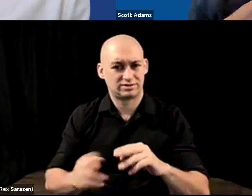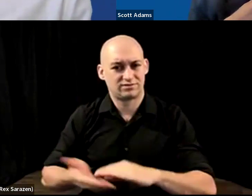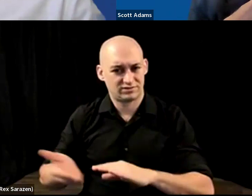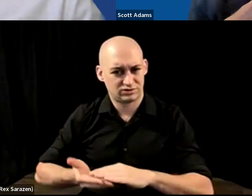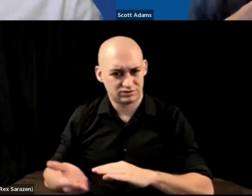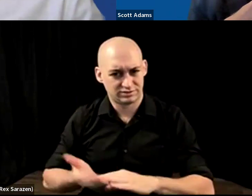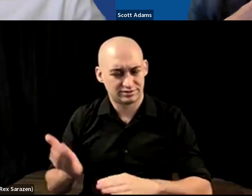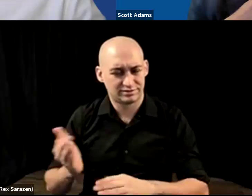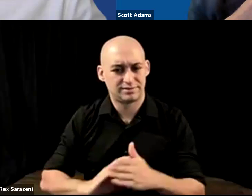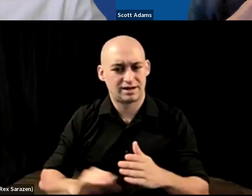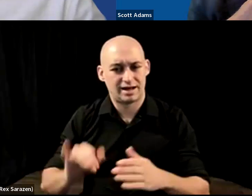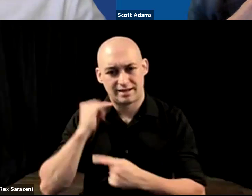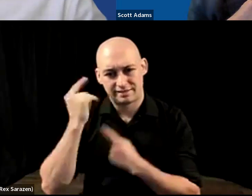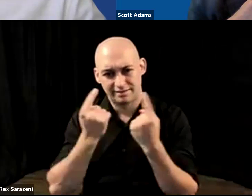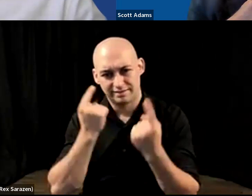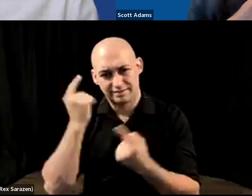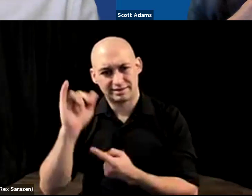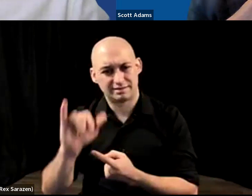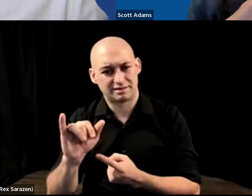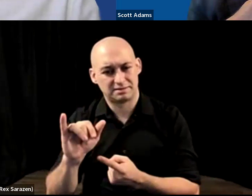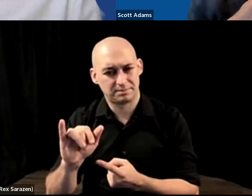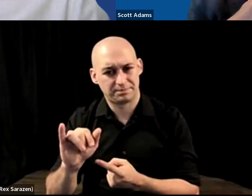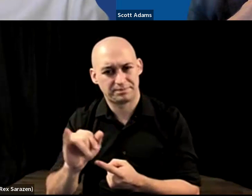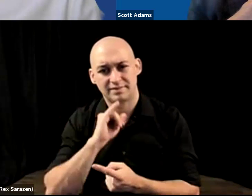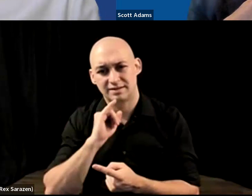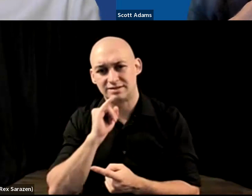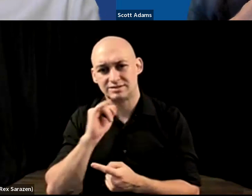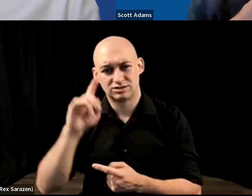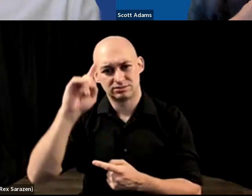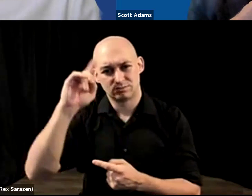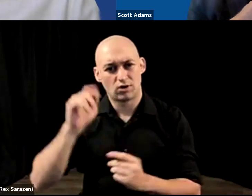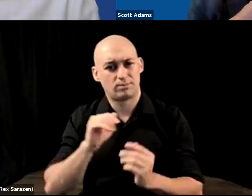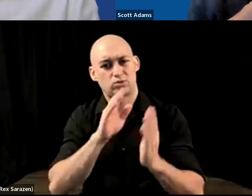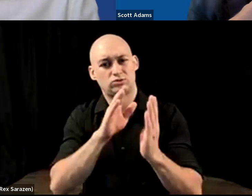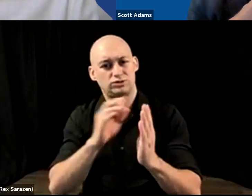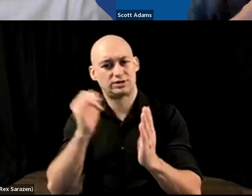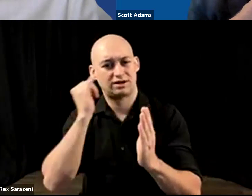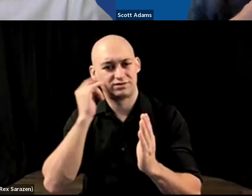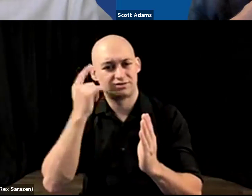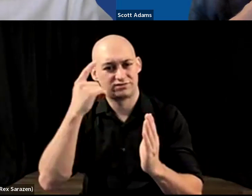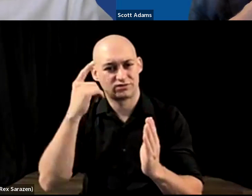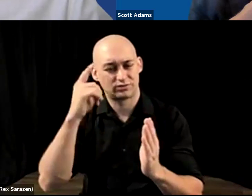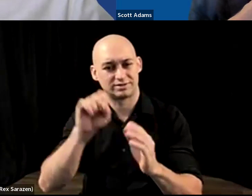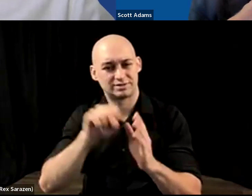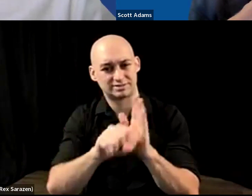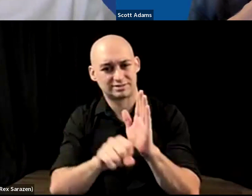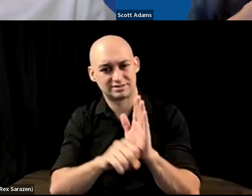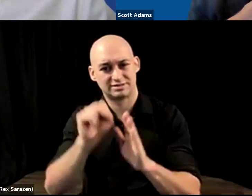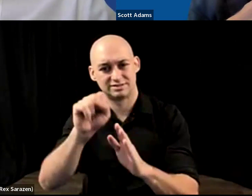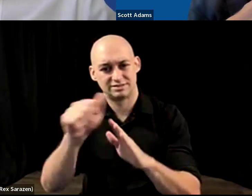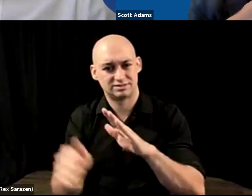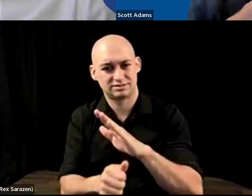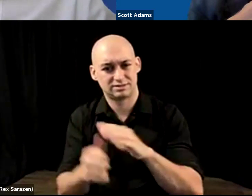I think that It's a smart approach. Whether it's for state sub-grants or competitive grants,